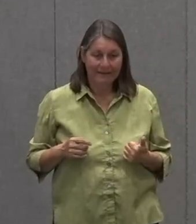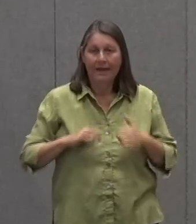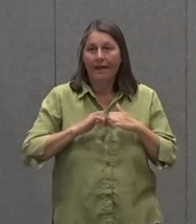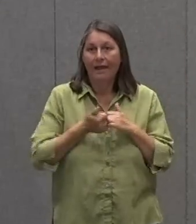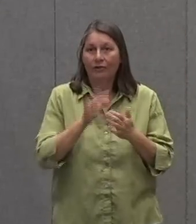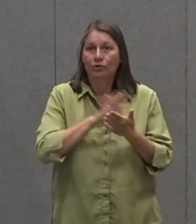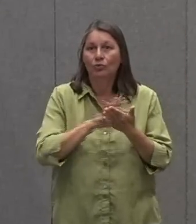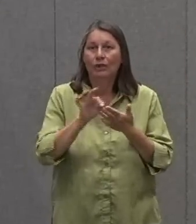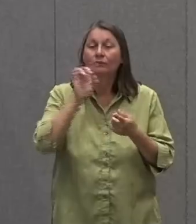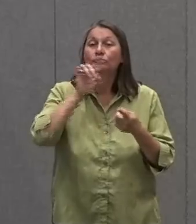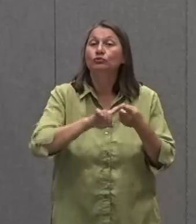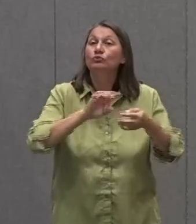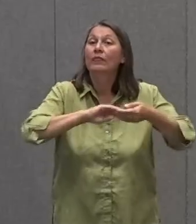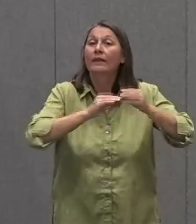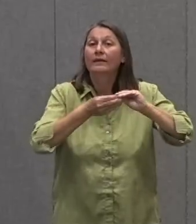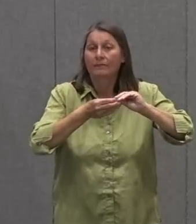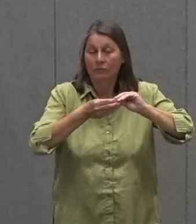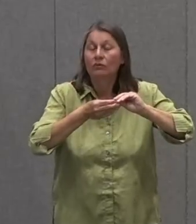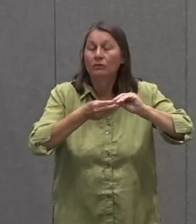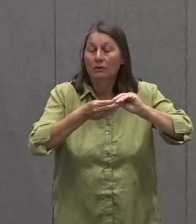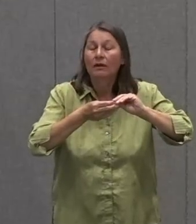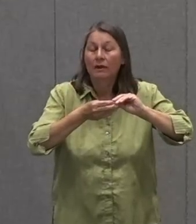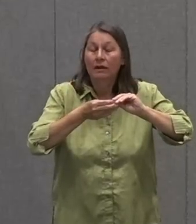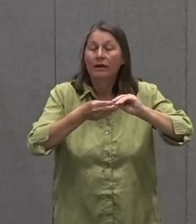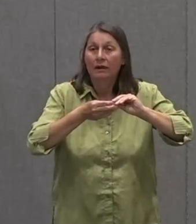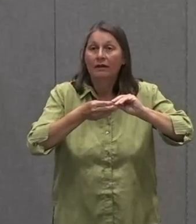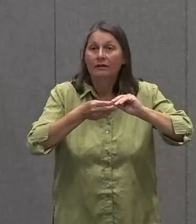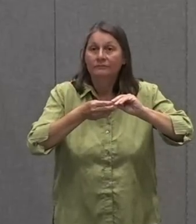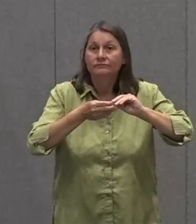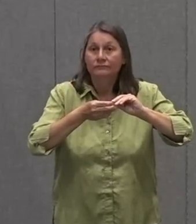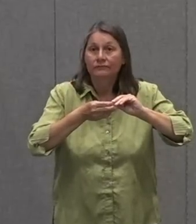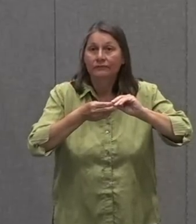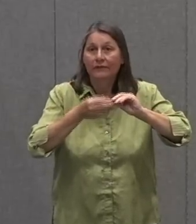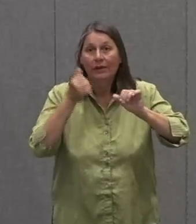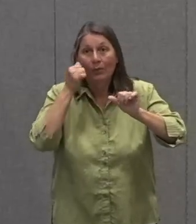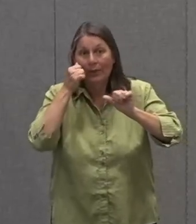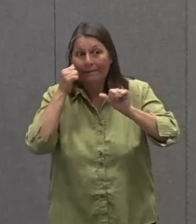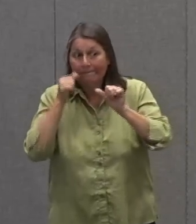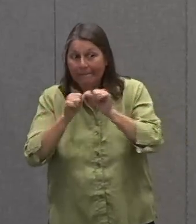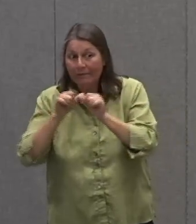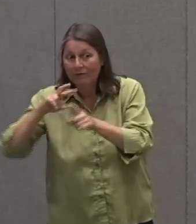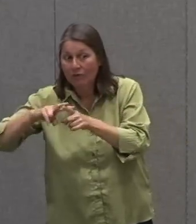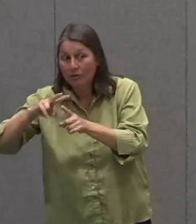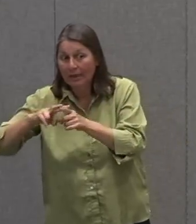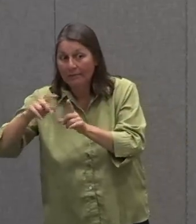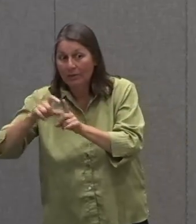which are also, a reminder on our vocab word, is our factors of a number,